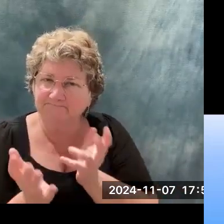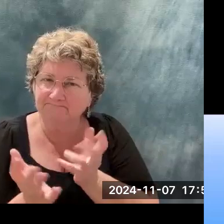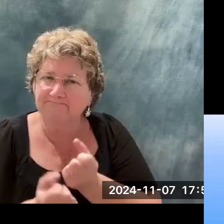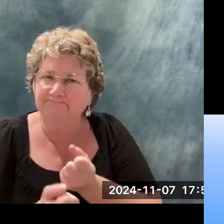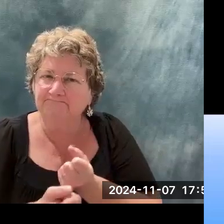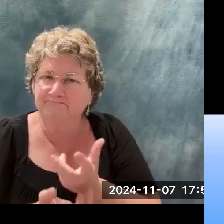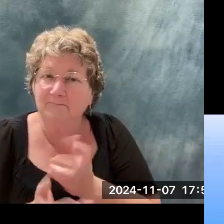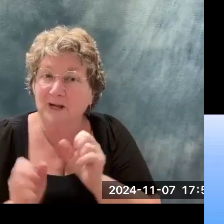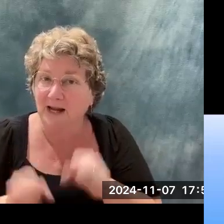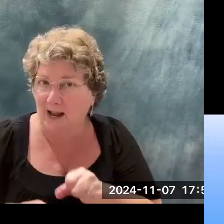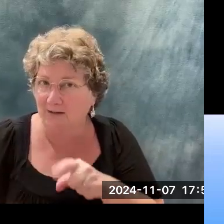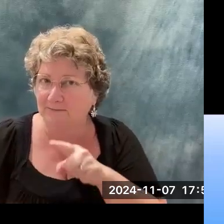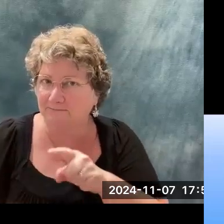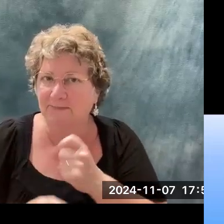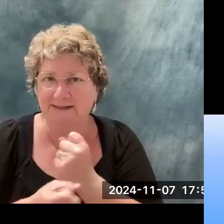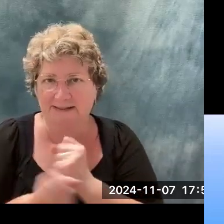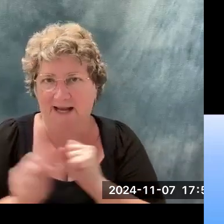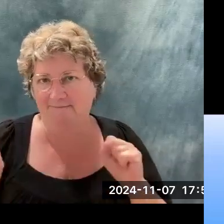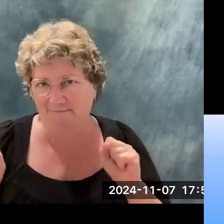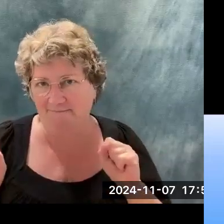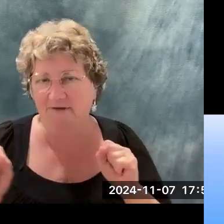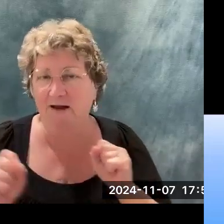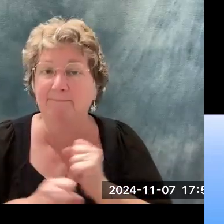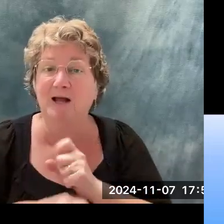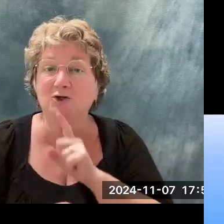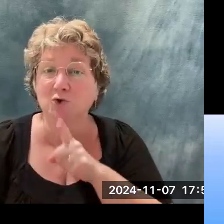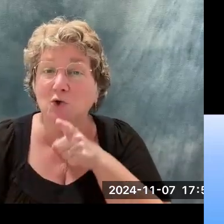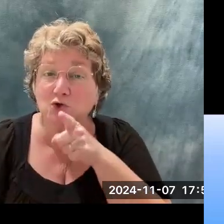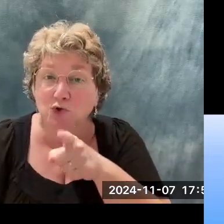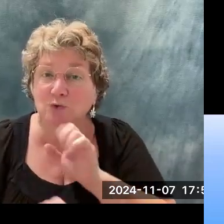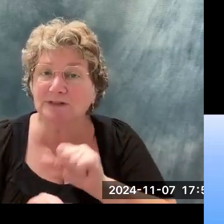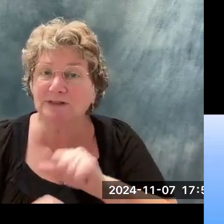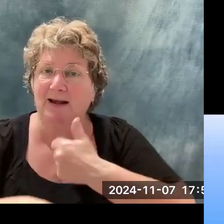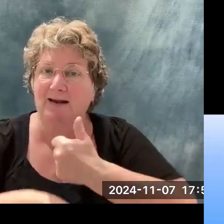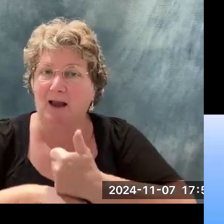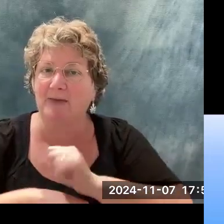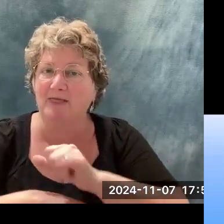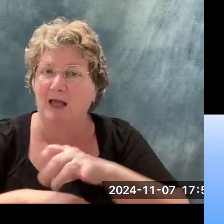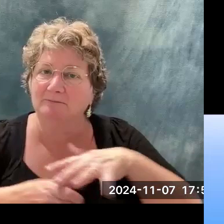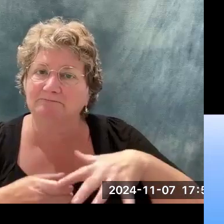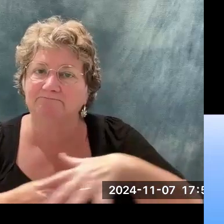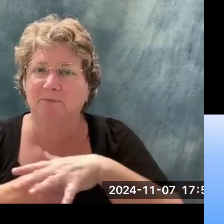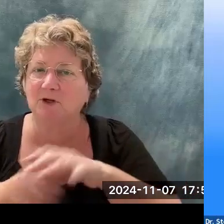And making sure that you're providing them that space to allow them to talk about what's going